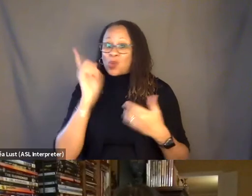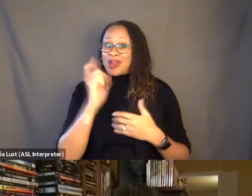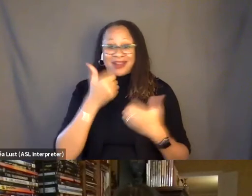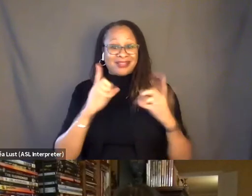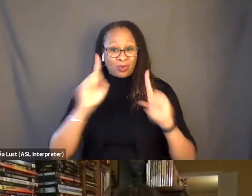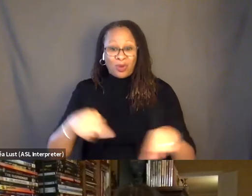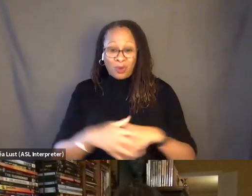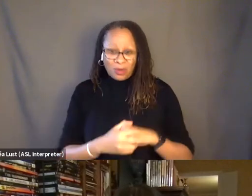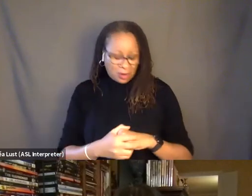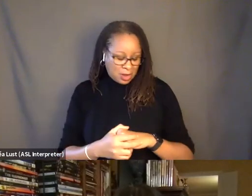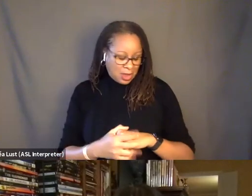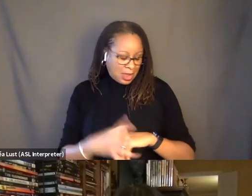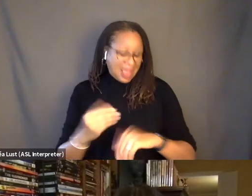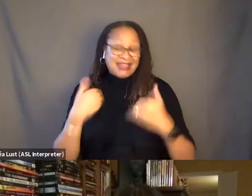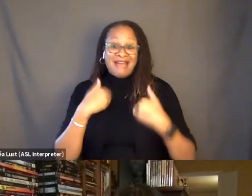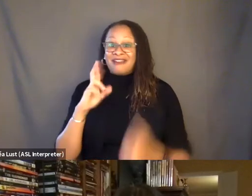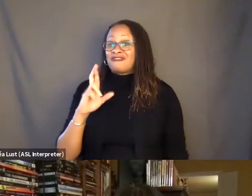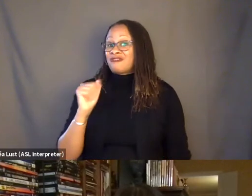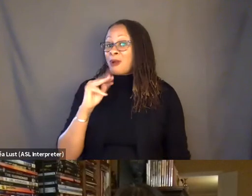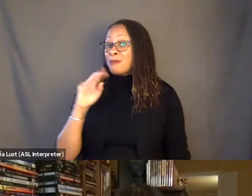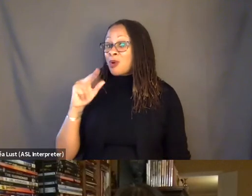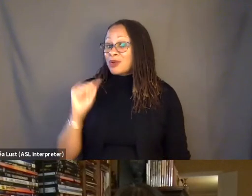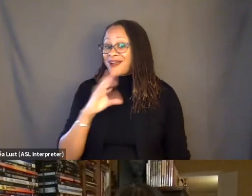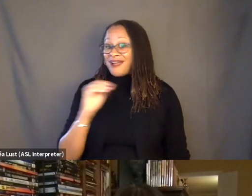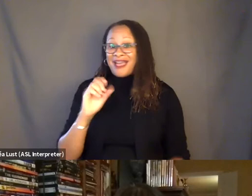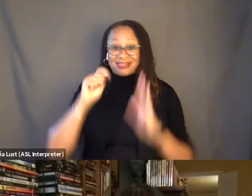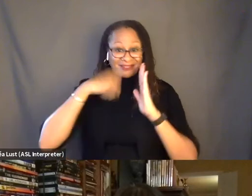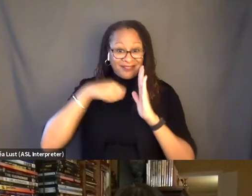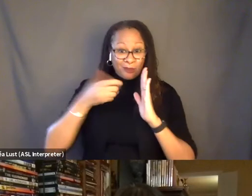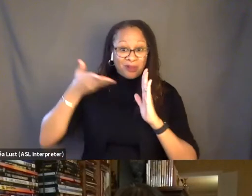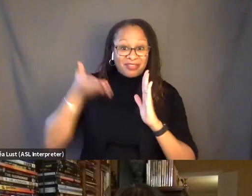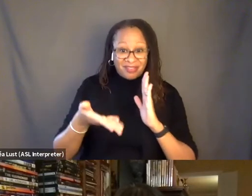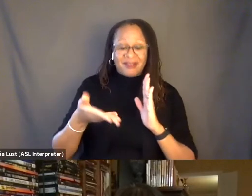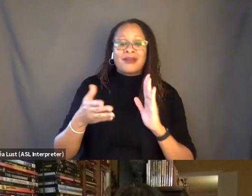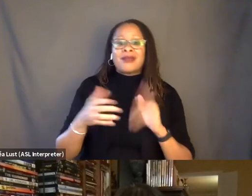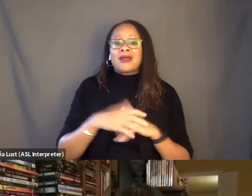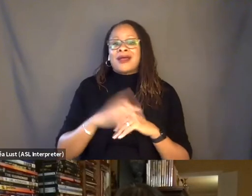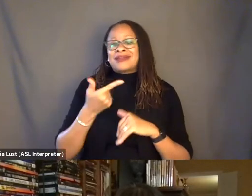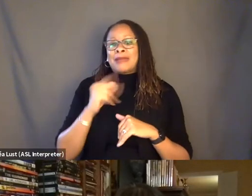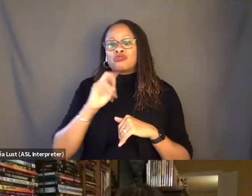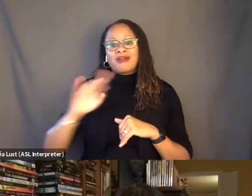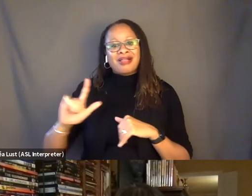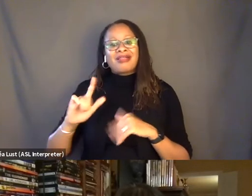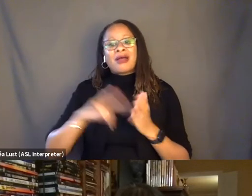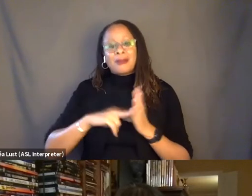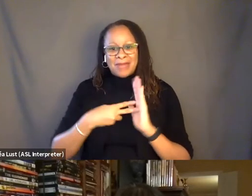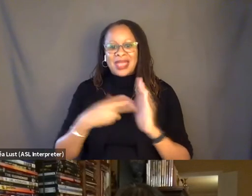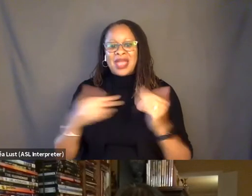and having Ramona and the camera there, Gabriel was, meant that there was extra protection,